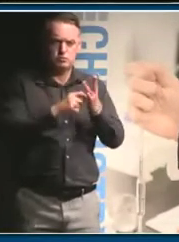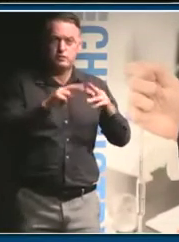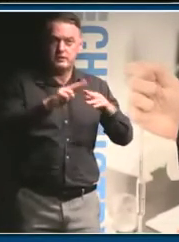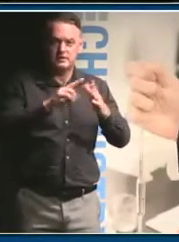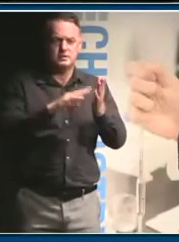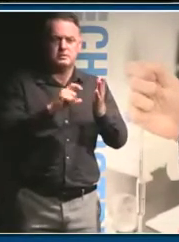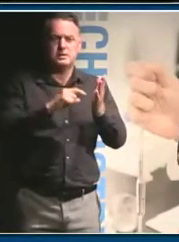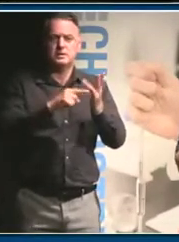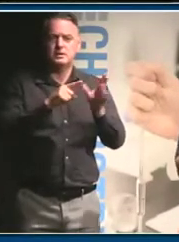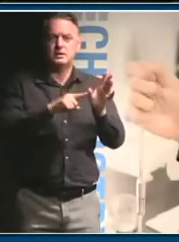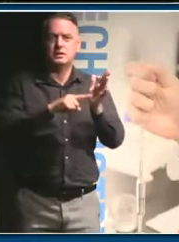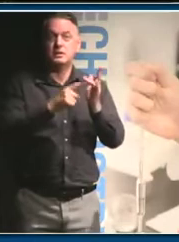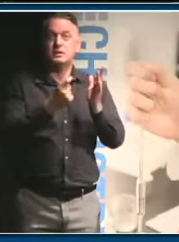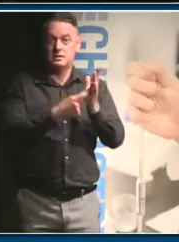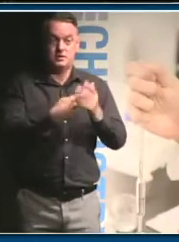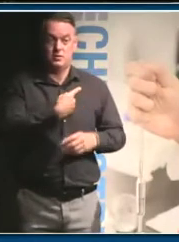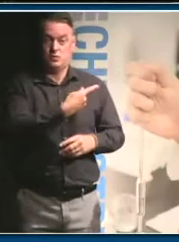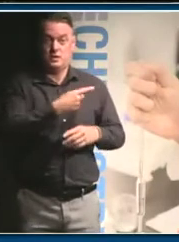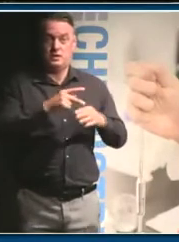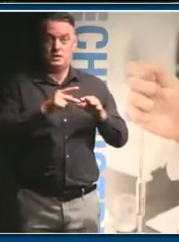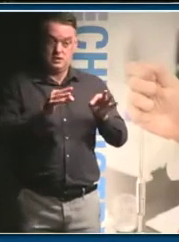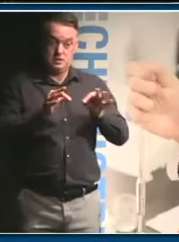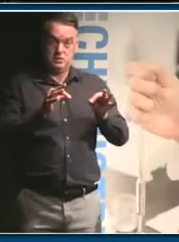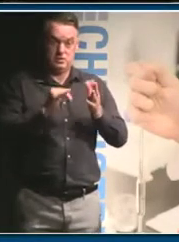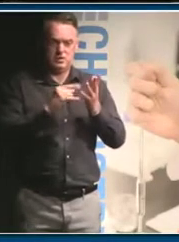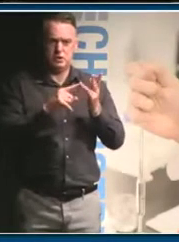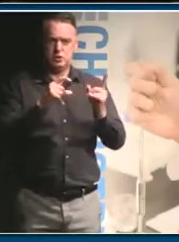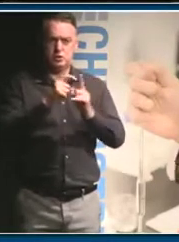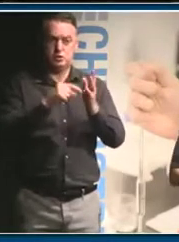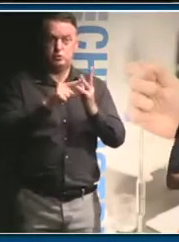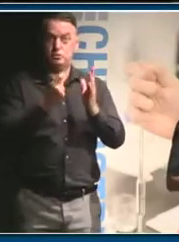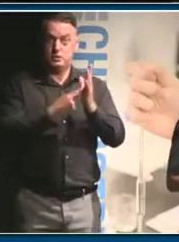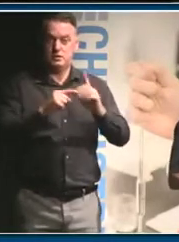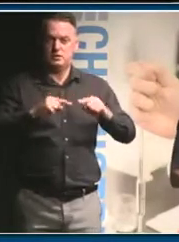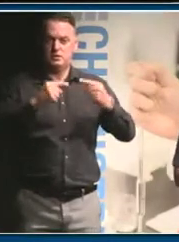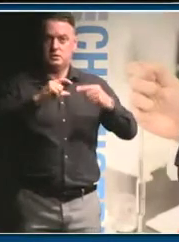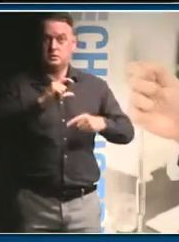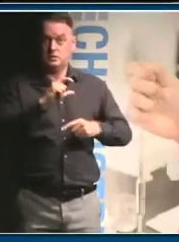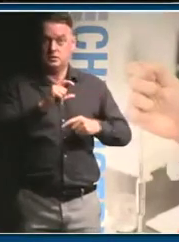and we designed a solid tumour or anti-cancer drug that's now on the market by the Eli Lilly company.